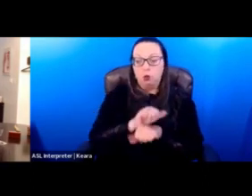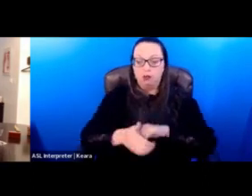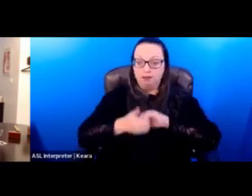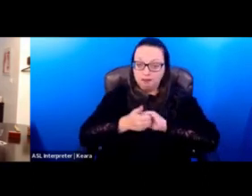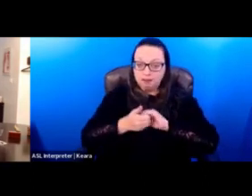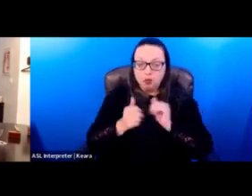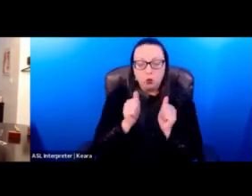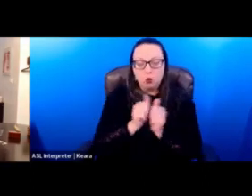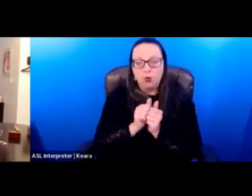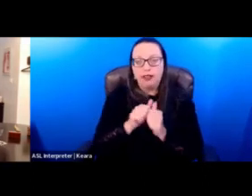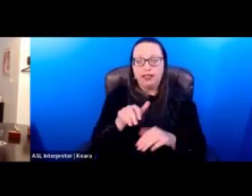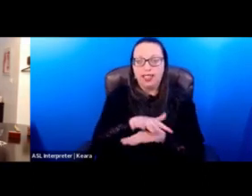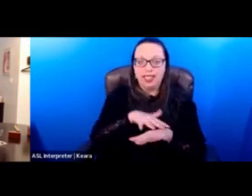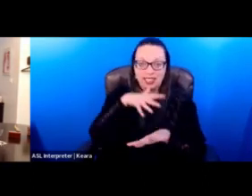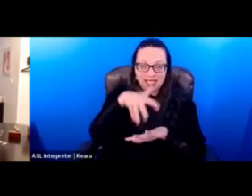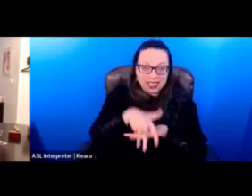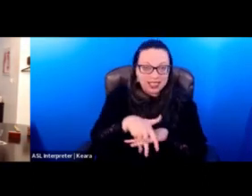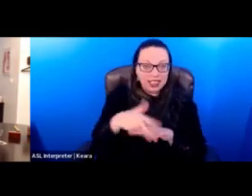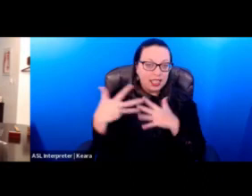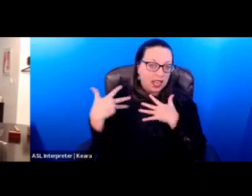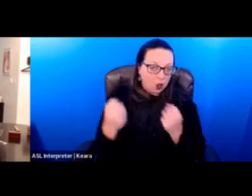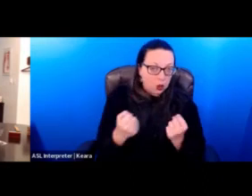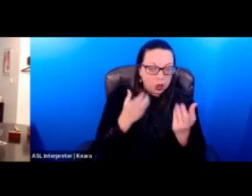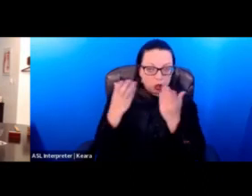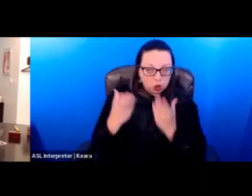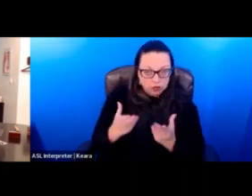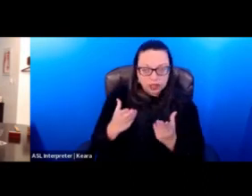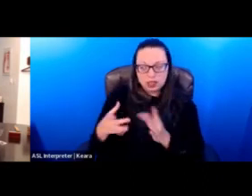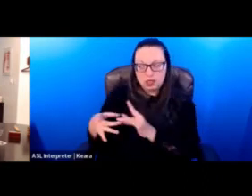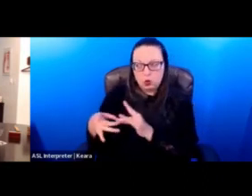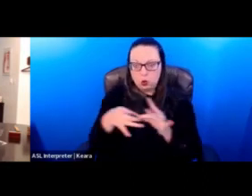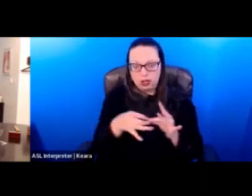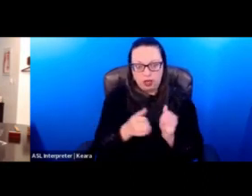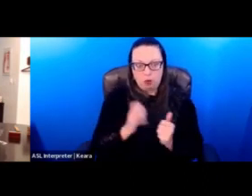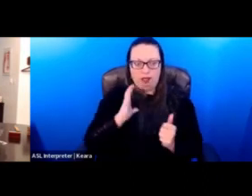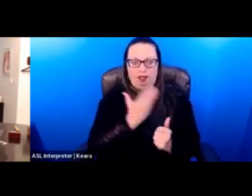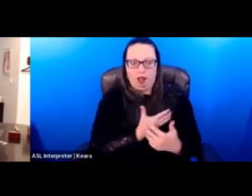Health Service and coordinate health services with our health related and supportive services